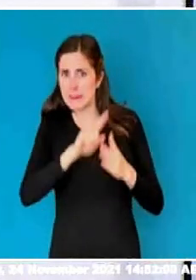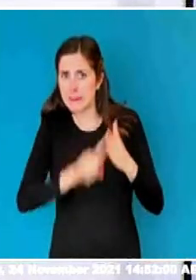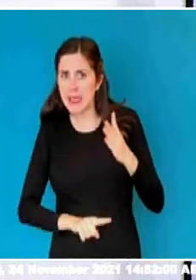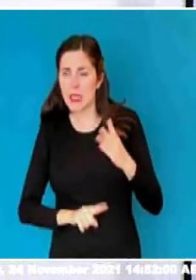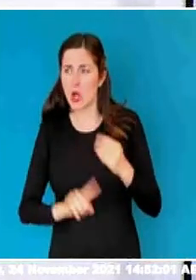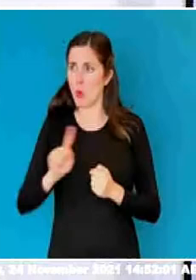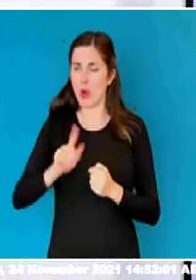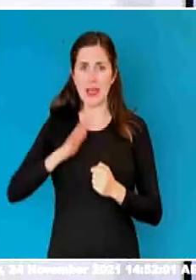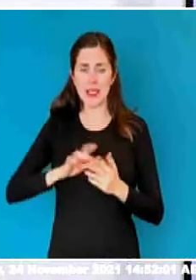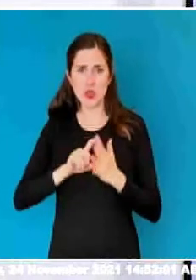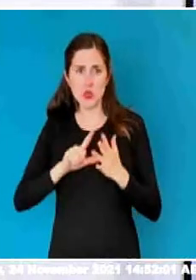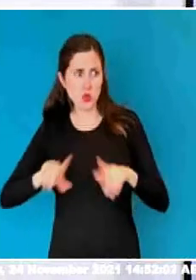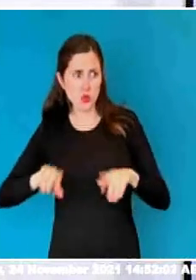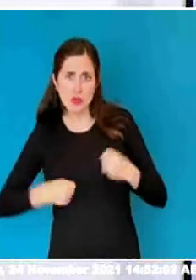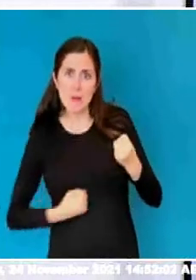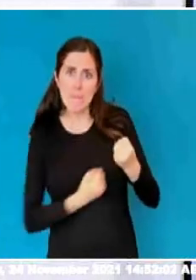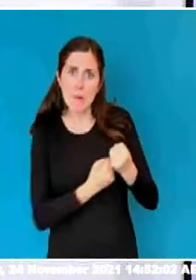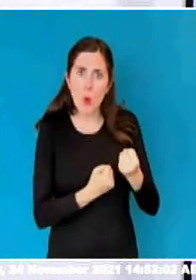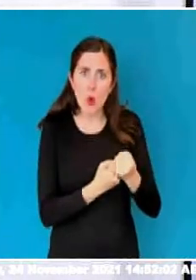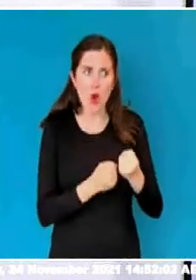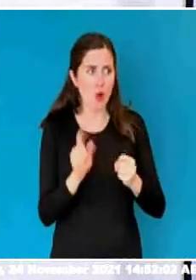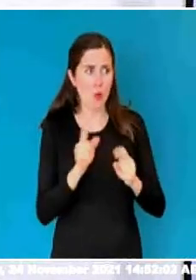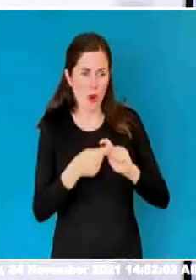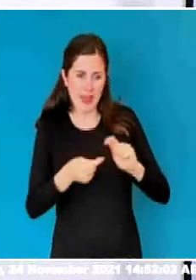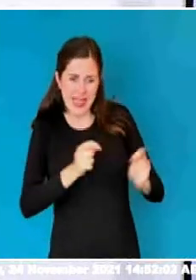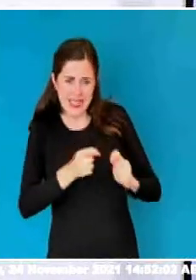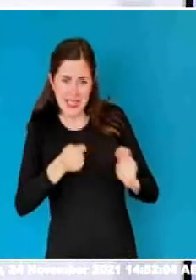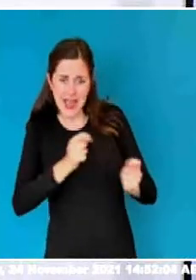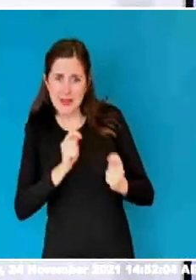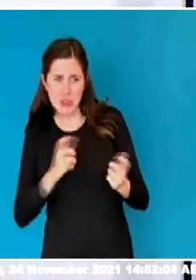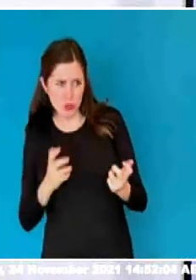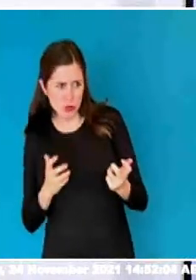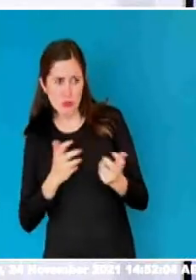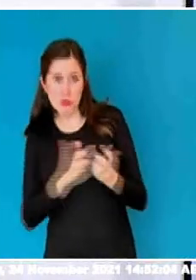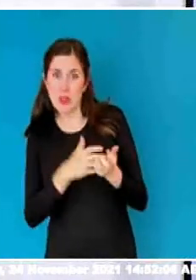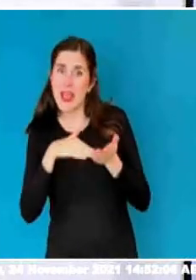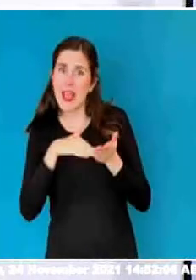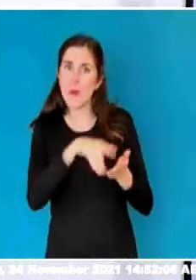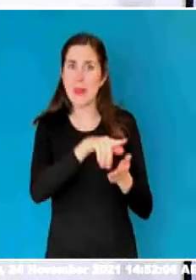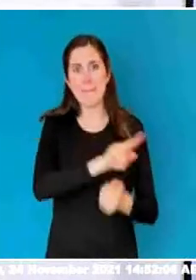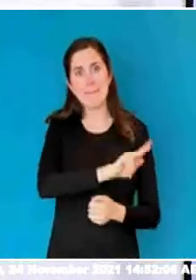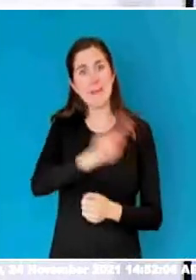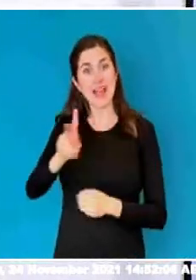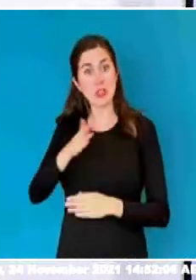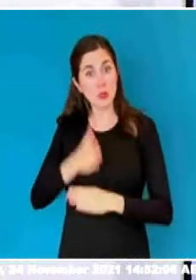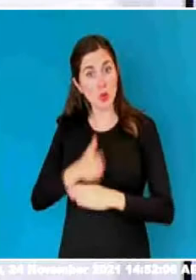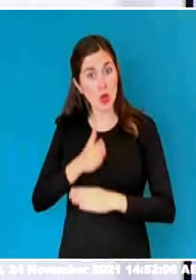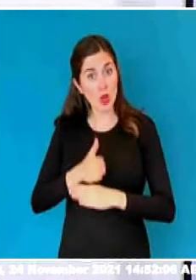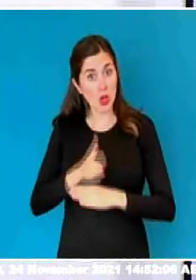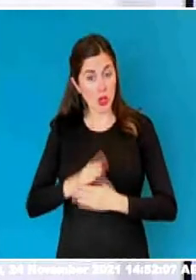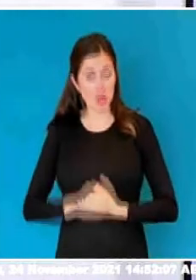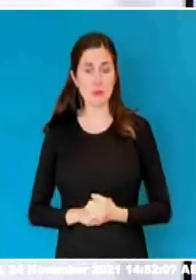adjustments that need to be made to facilitate return to work? So they have become injured ---